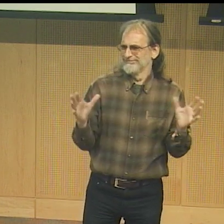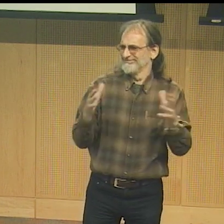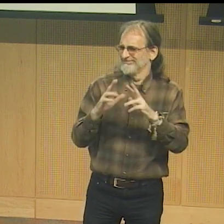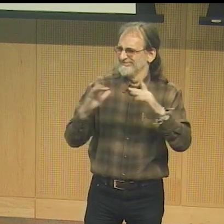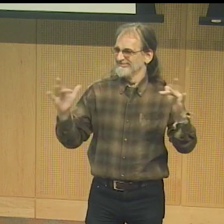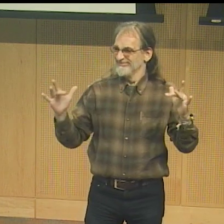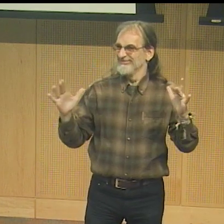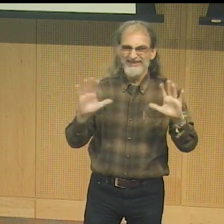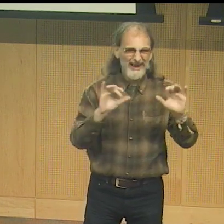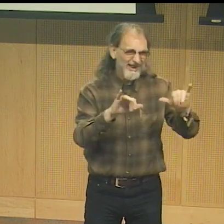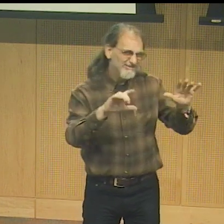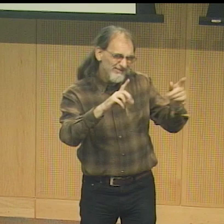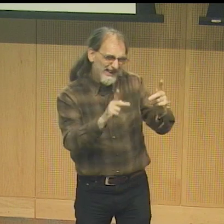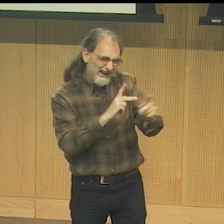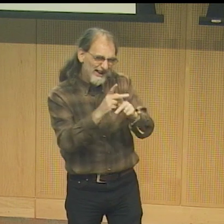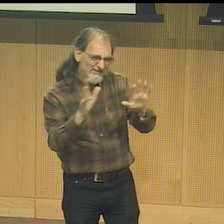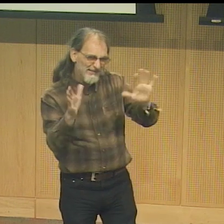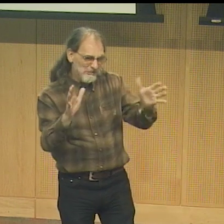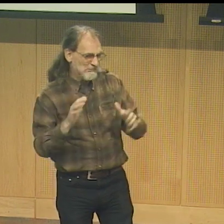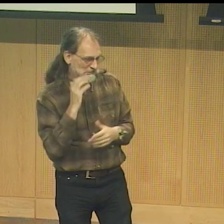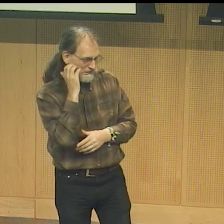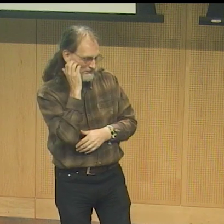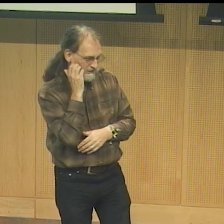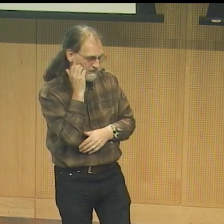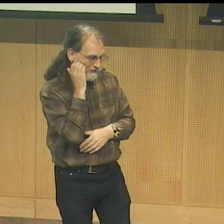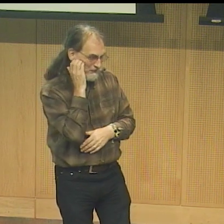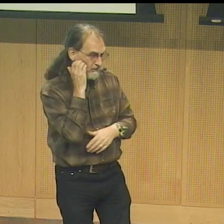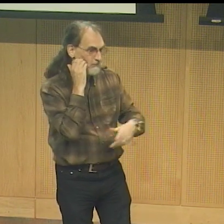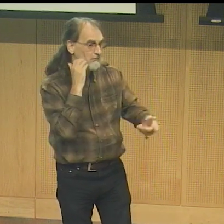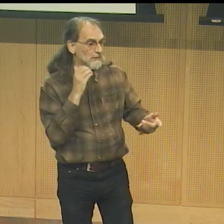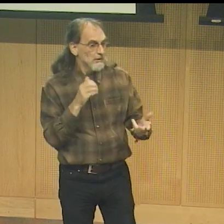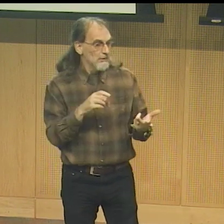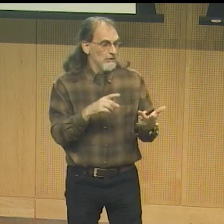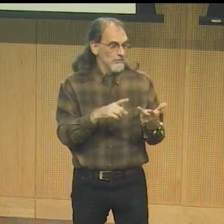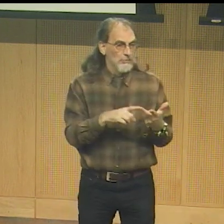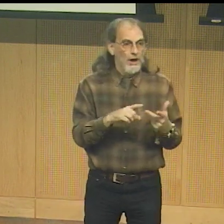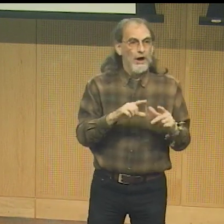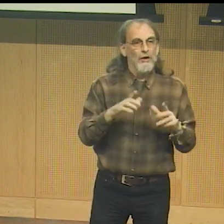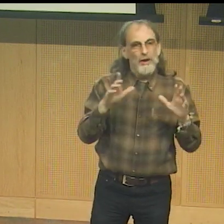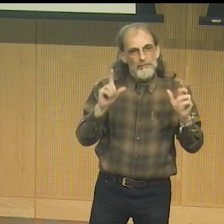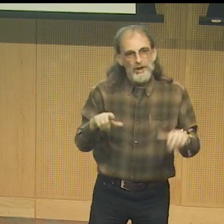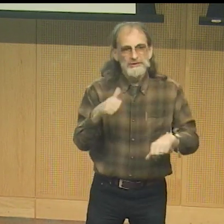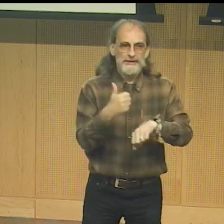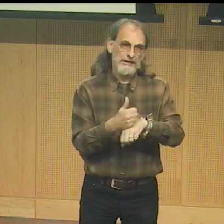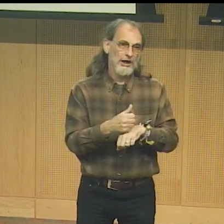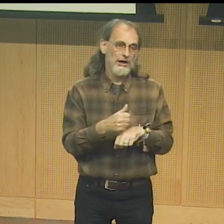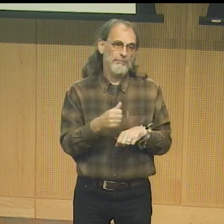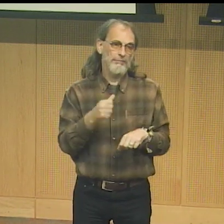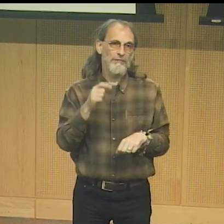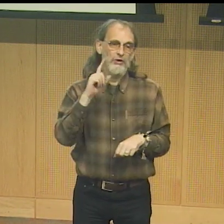and the barriers and the shame that Deaf individuals face on professional levels and allow them to come together